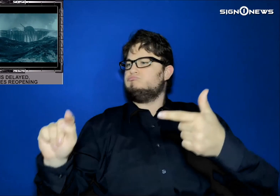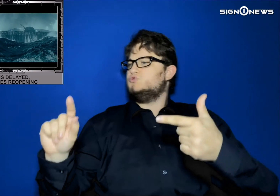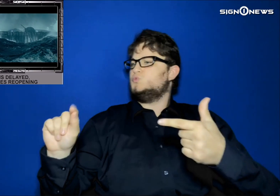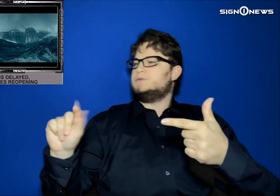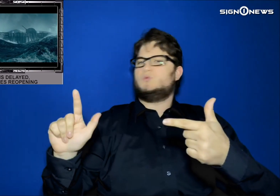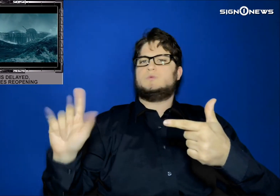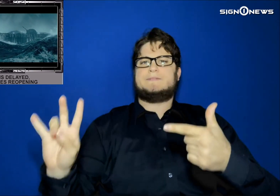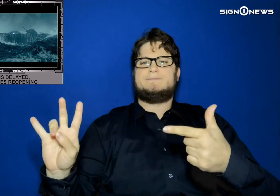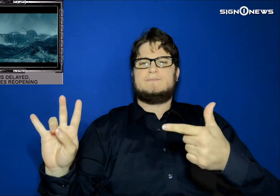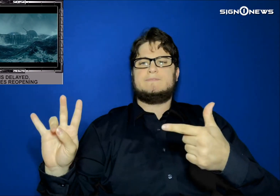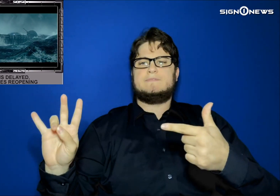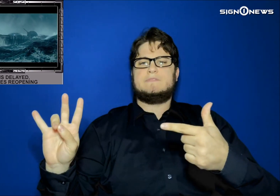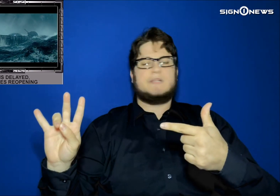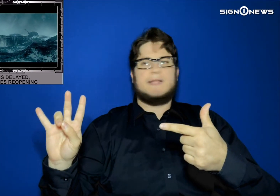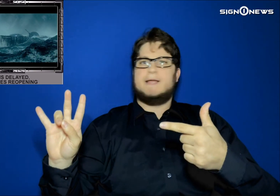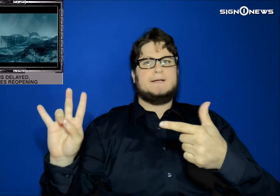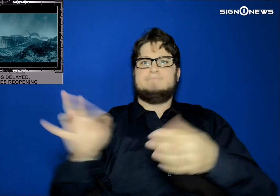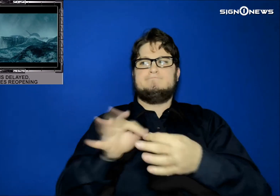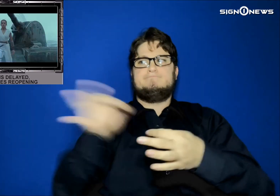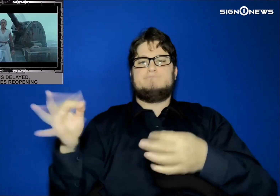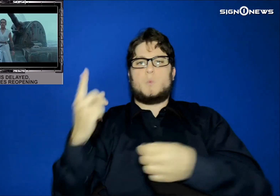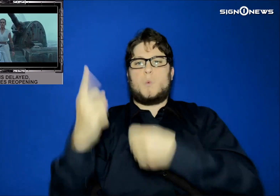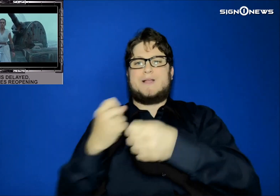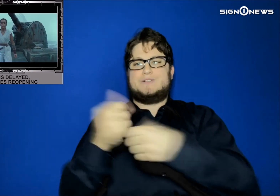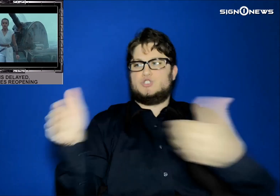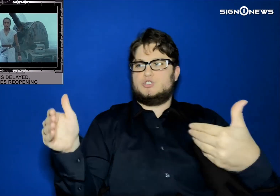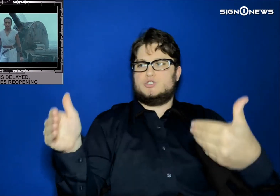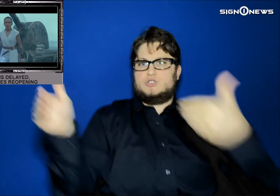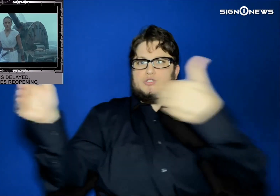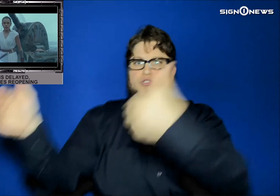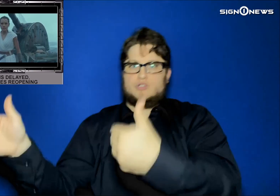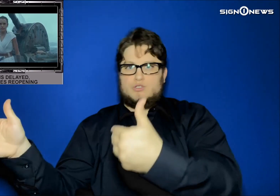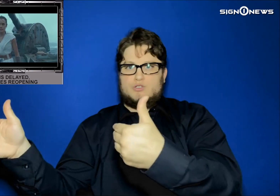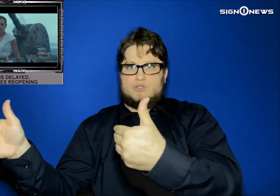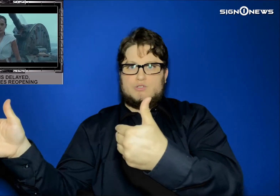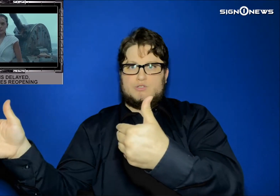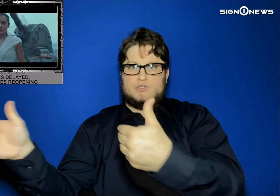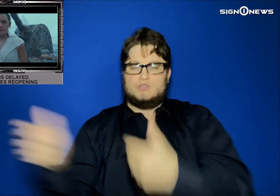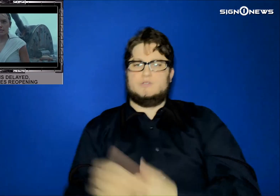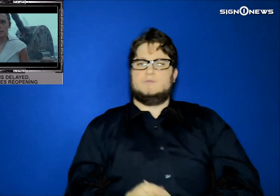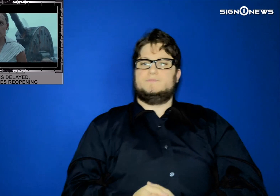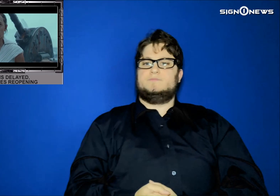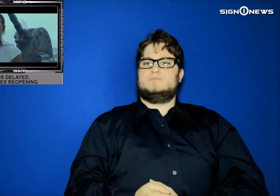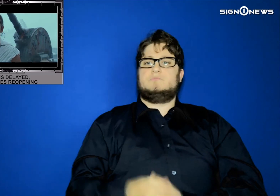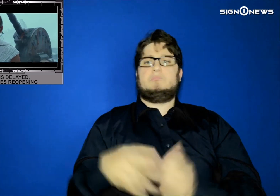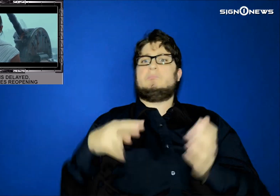2027 are being pushed back one year.